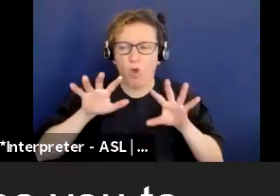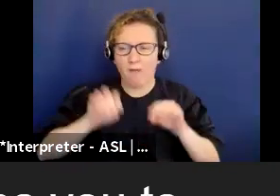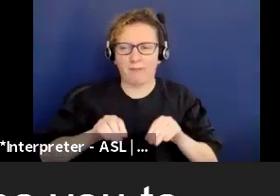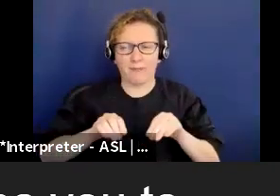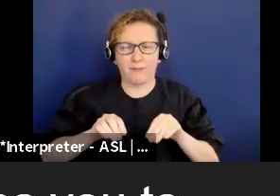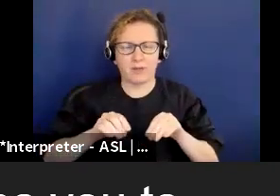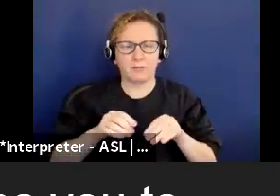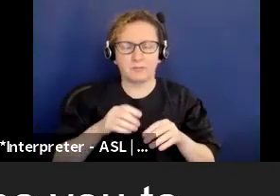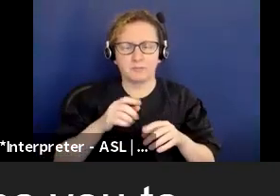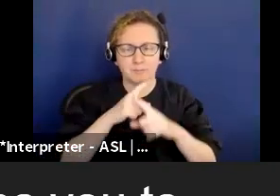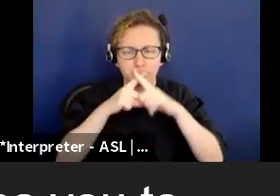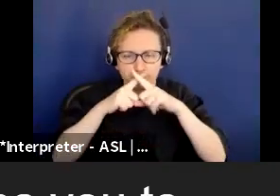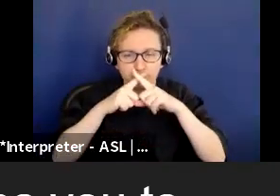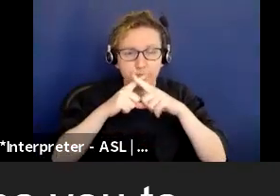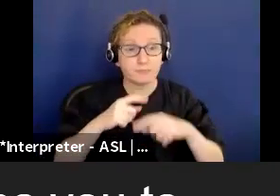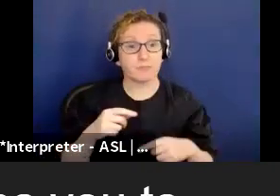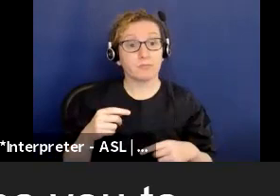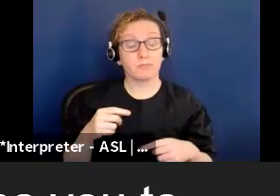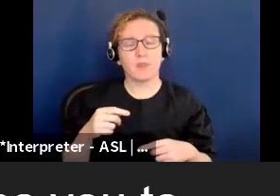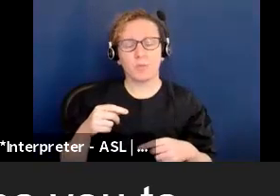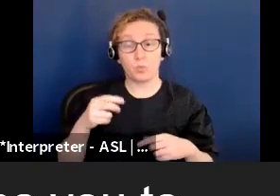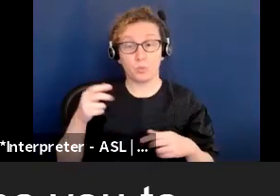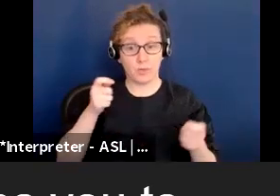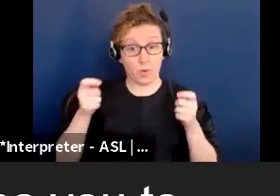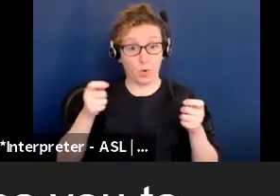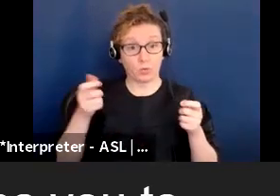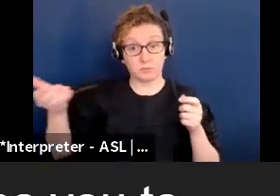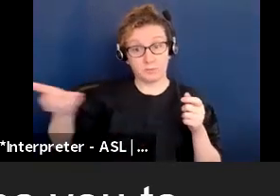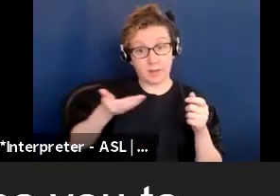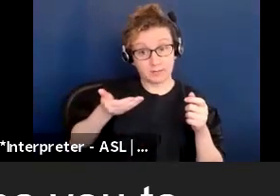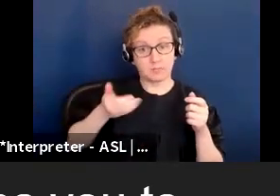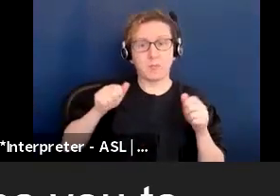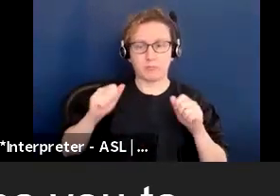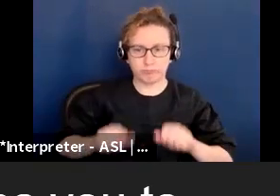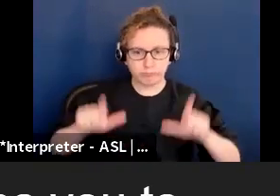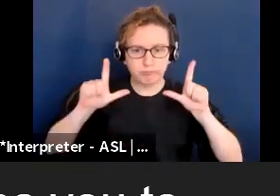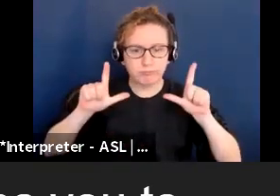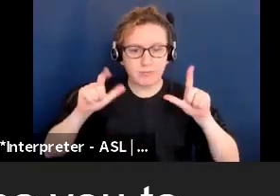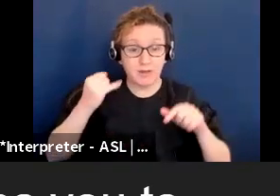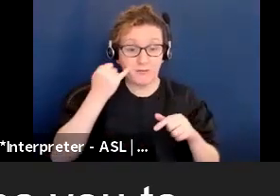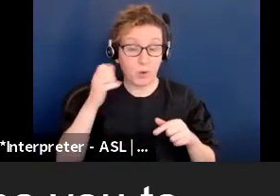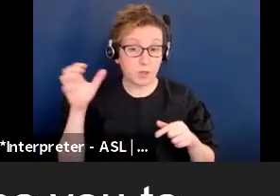If you plan to use audio, we definitely recommend a quiet room and/or headphones.